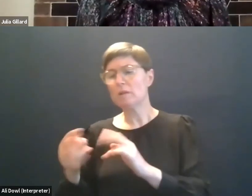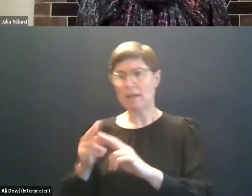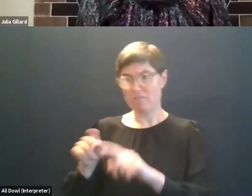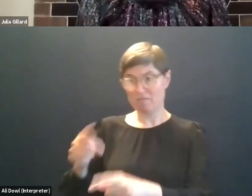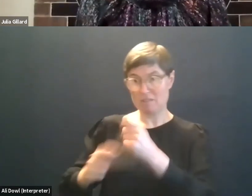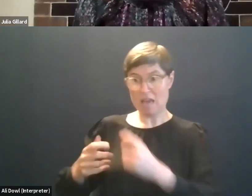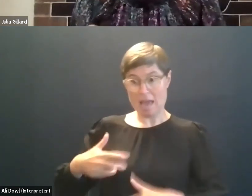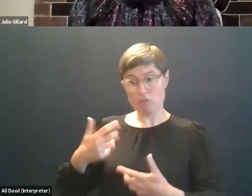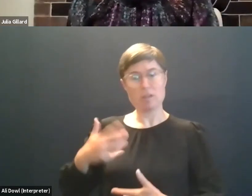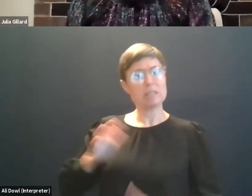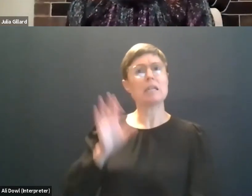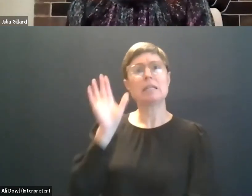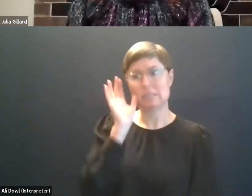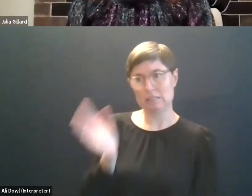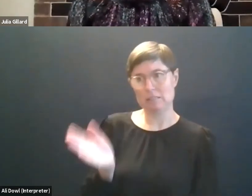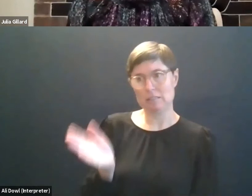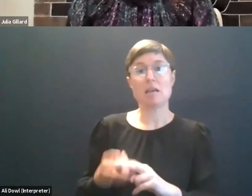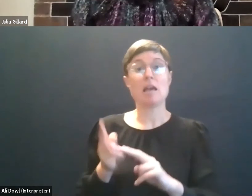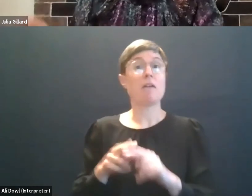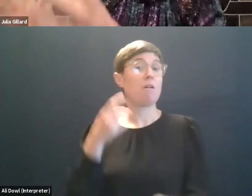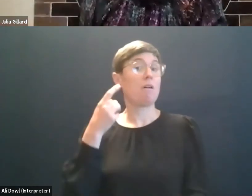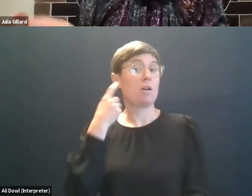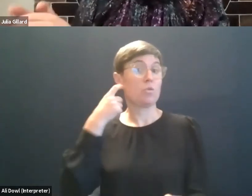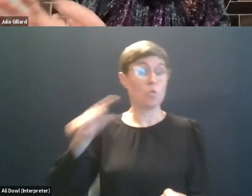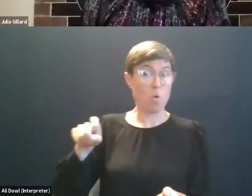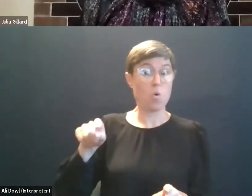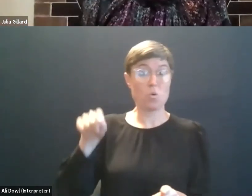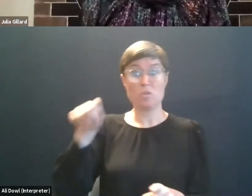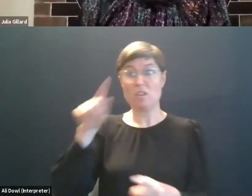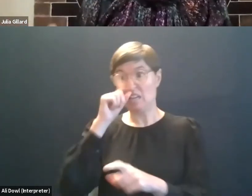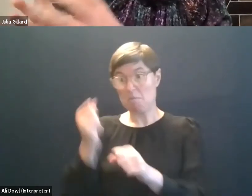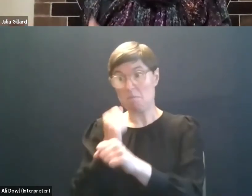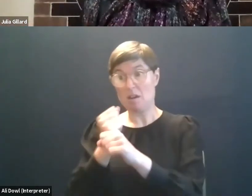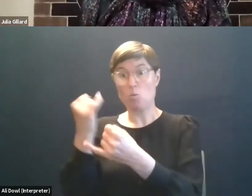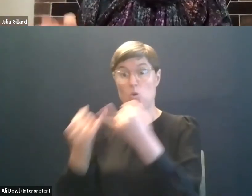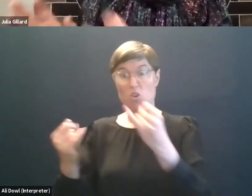do that, I think it will feed into a different form of fractiousness and it will be around